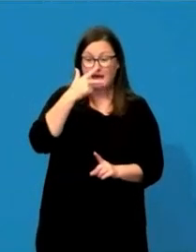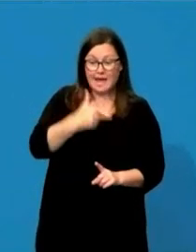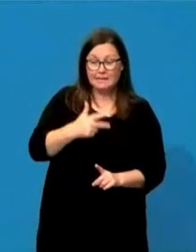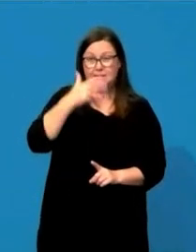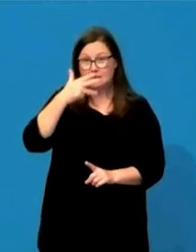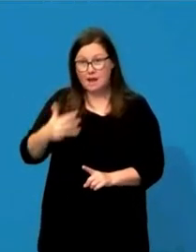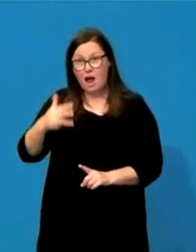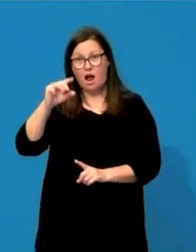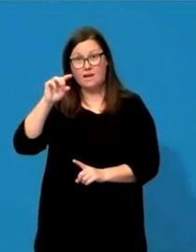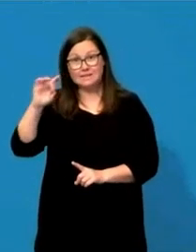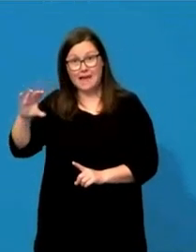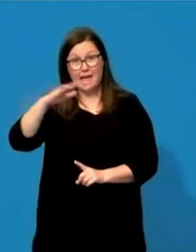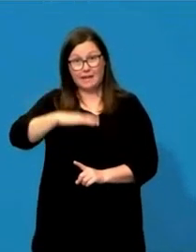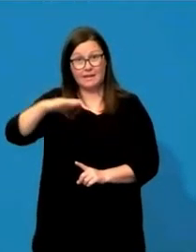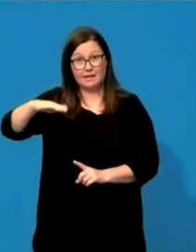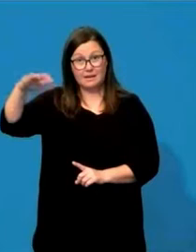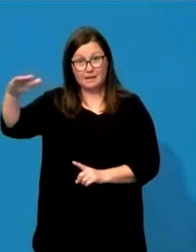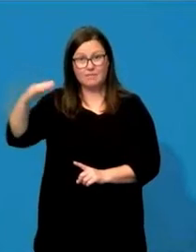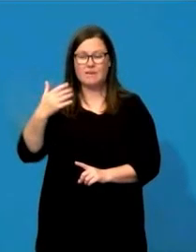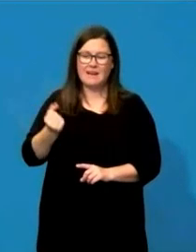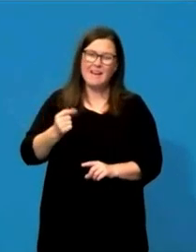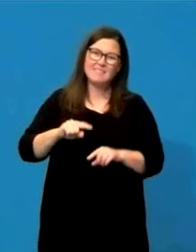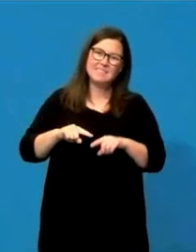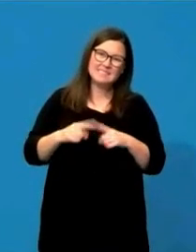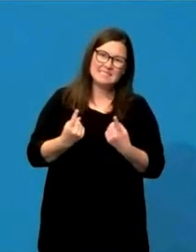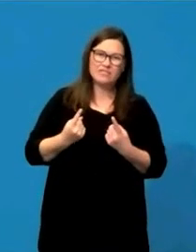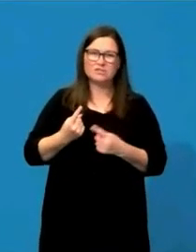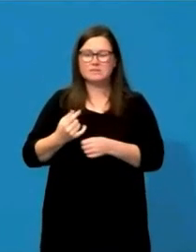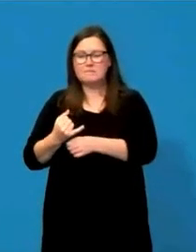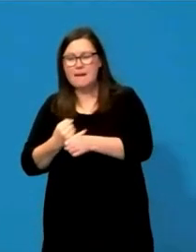They have a range of medical and mental health issues, and they're all on medication